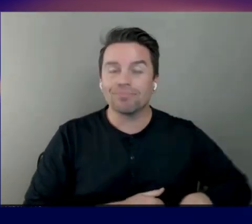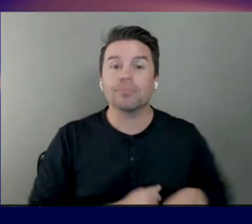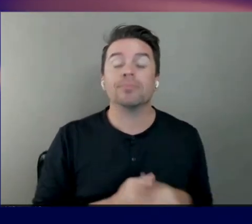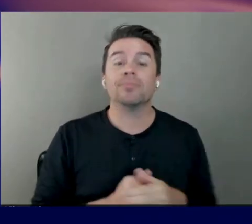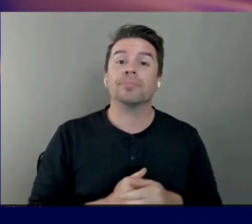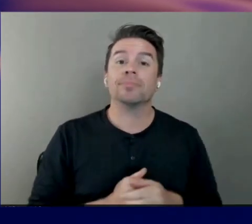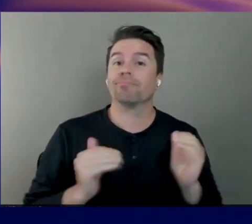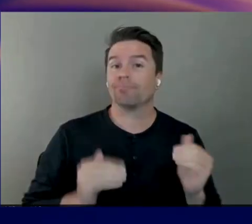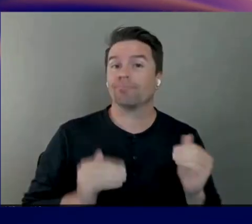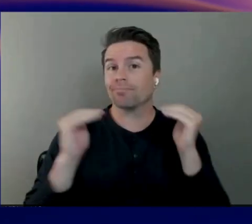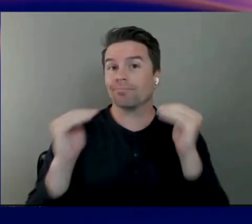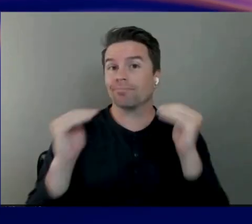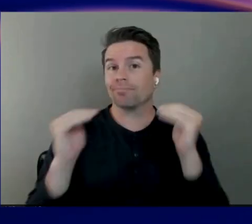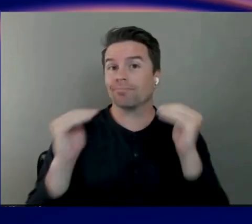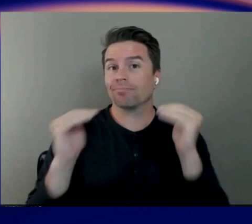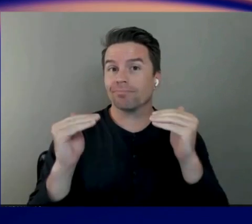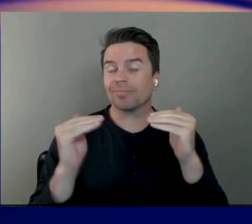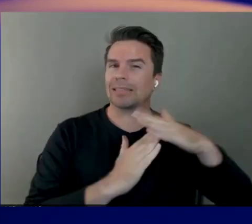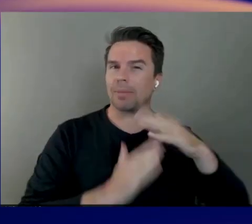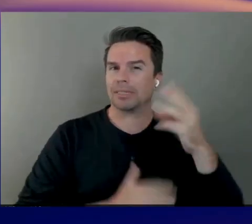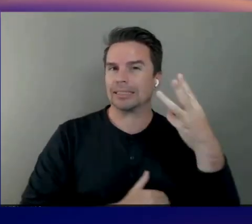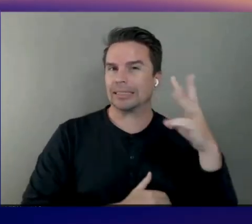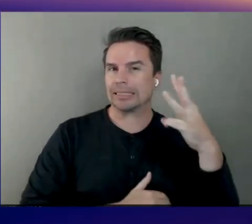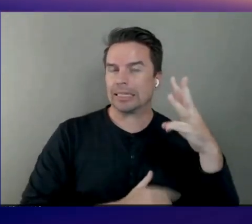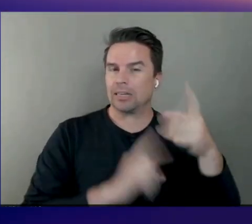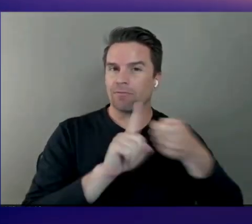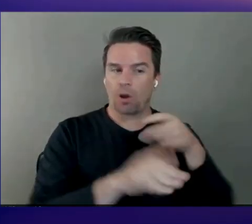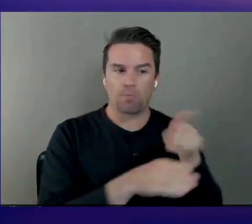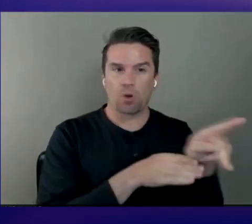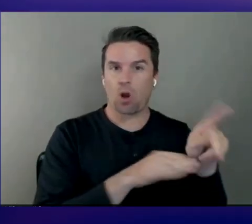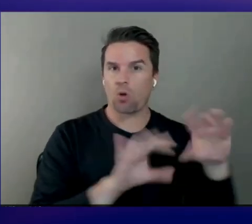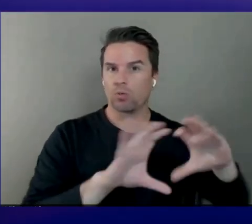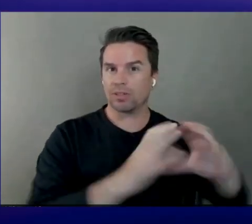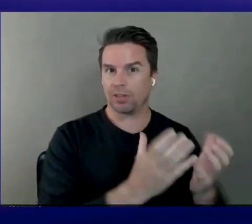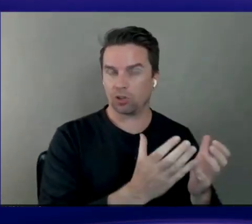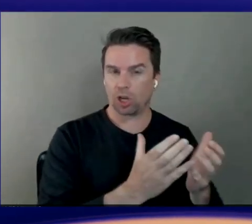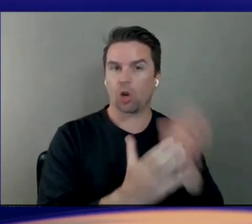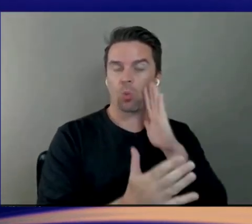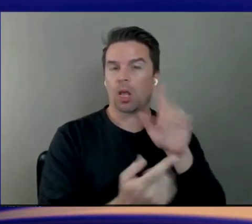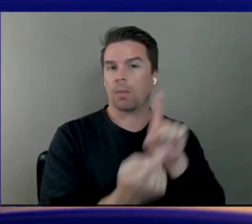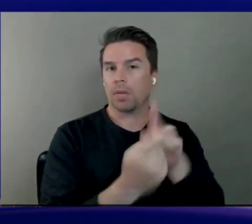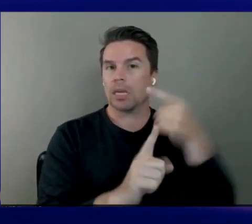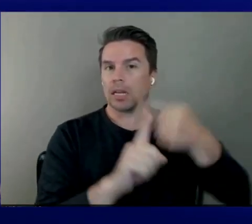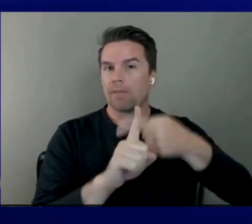the top 16 of the pro division meet every month on Twitch to compete live.